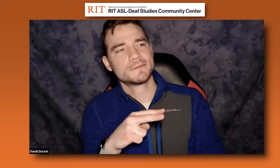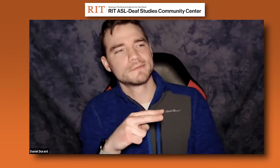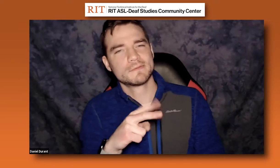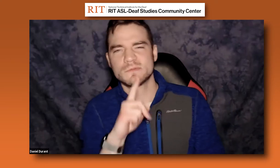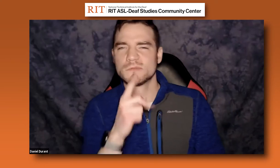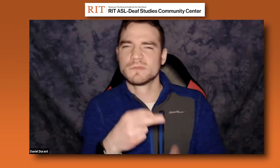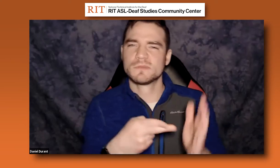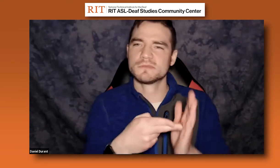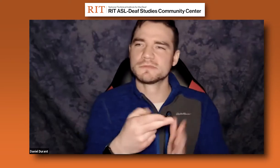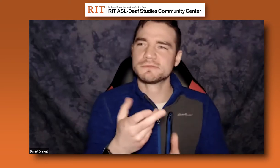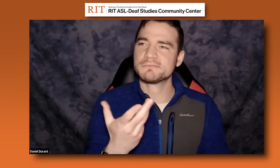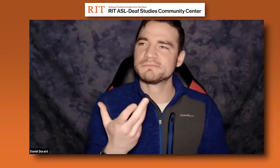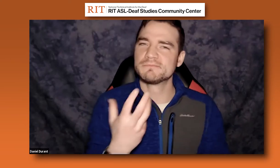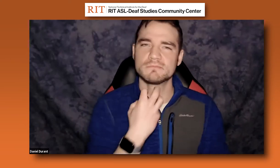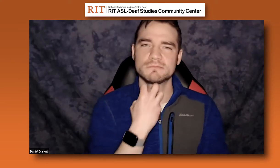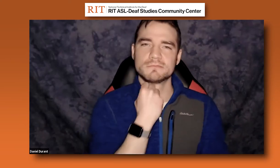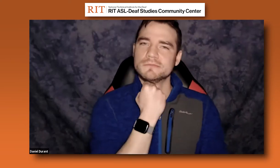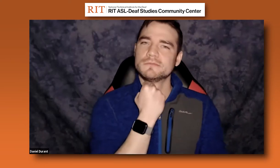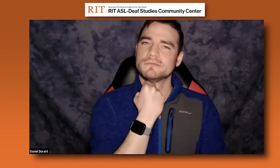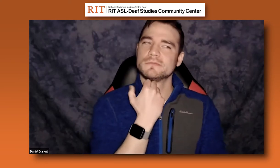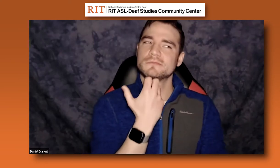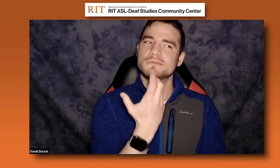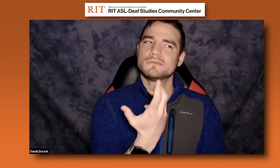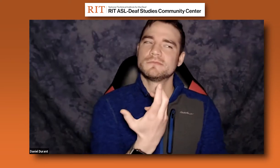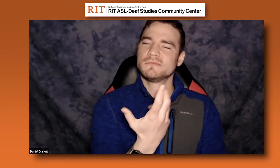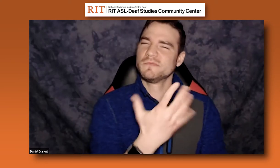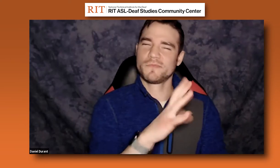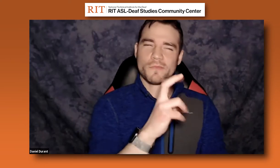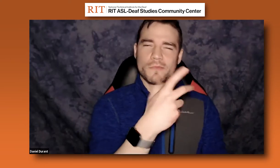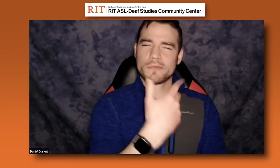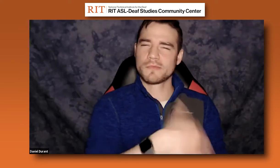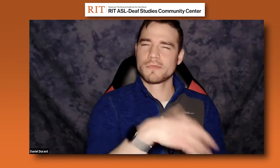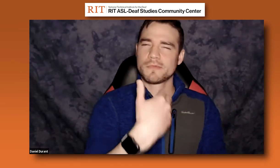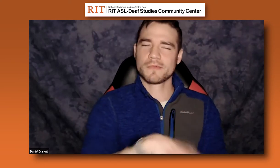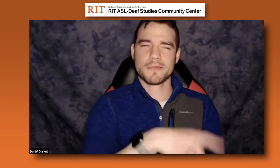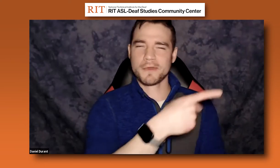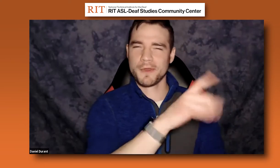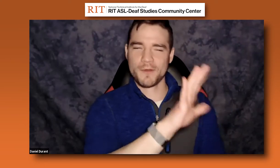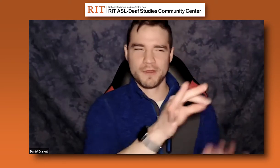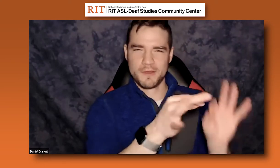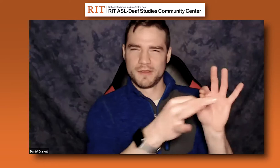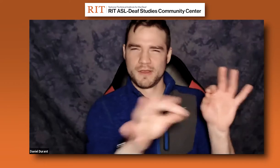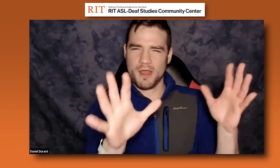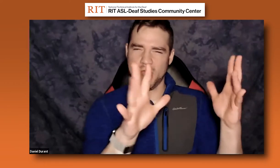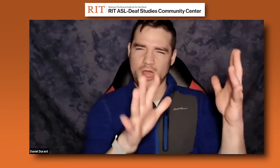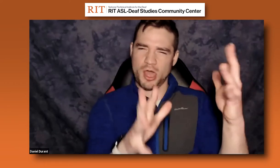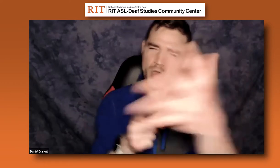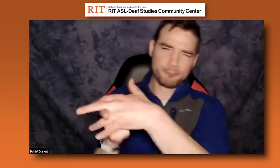And that got me. That really got me.